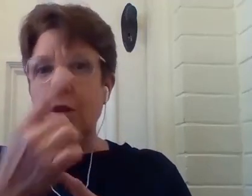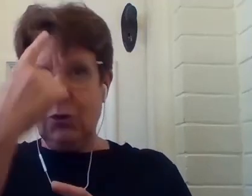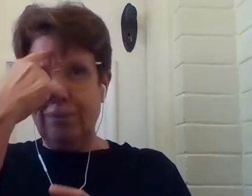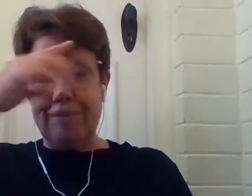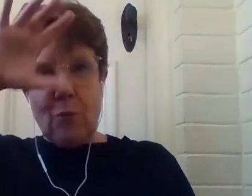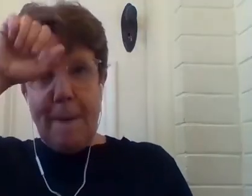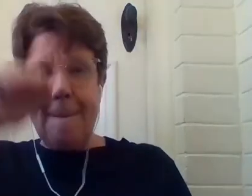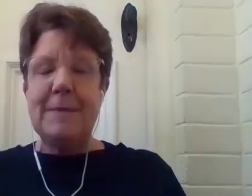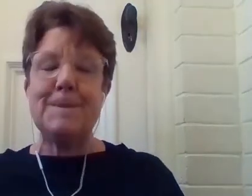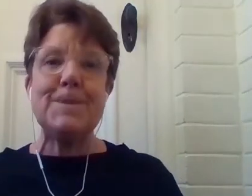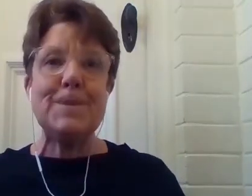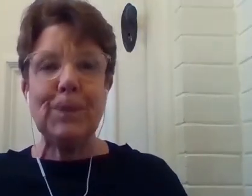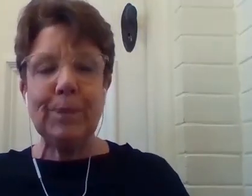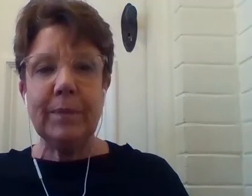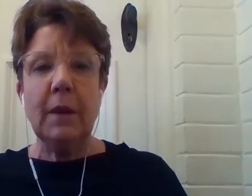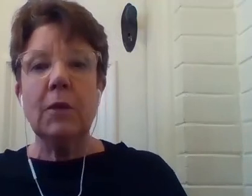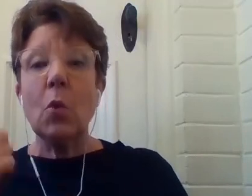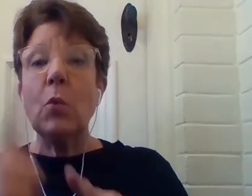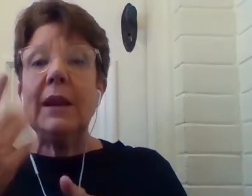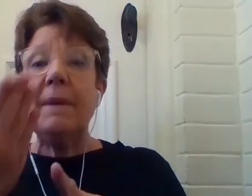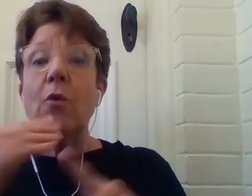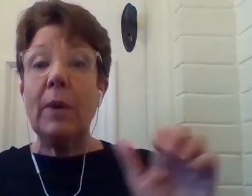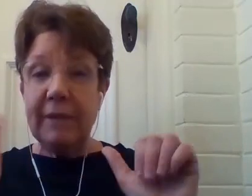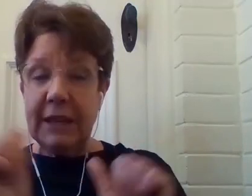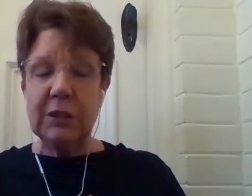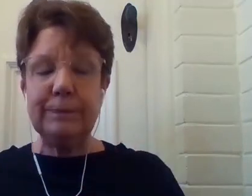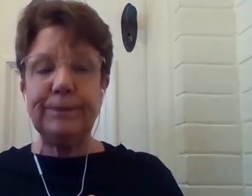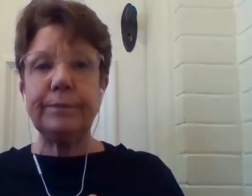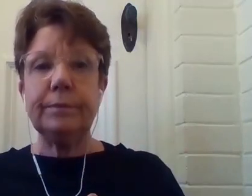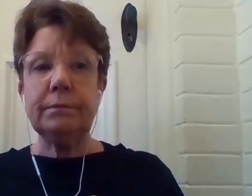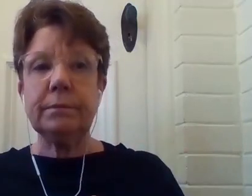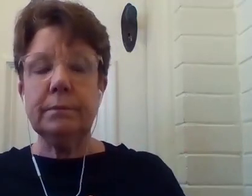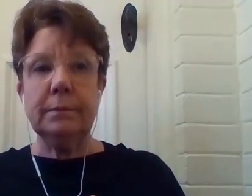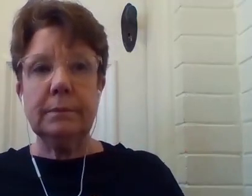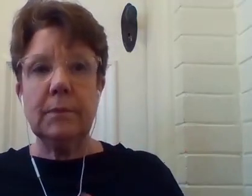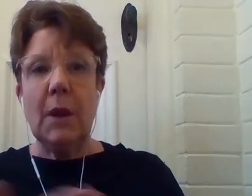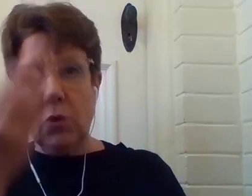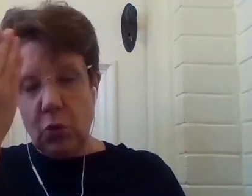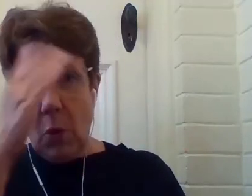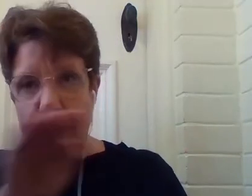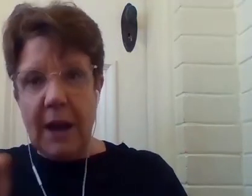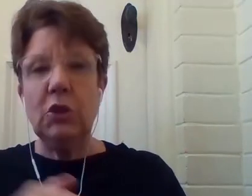forefront of mind. Before we go, I wanted to remind you we have a